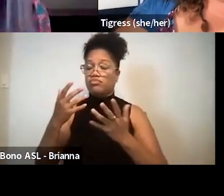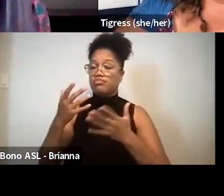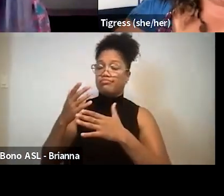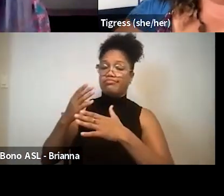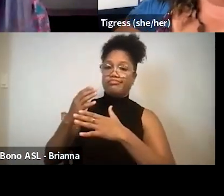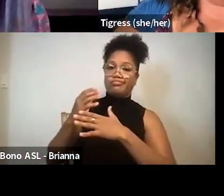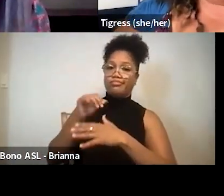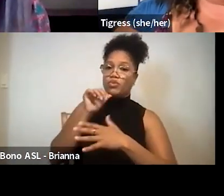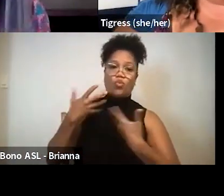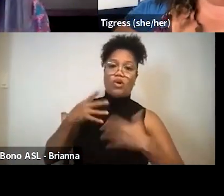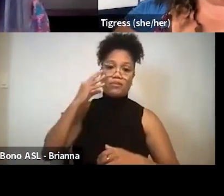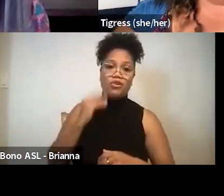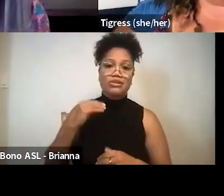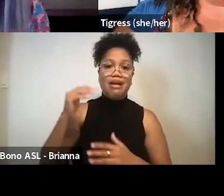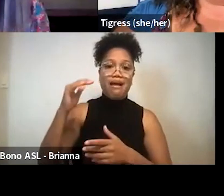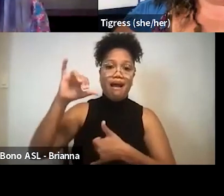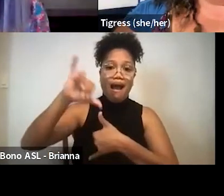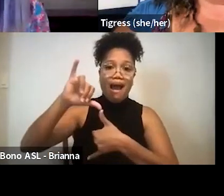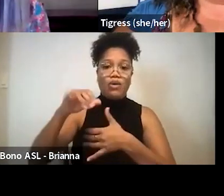Michigan has the oldest civil rights law with the Elliot